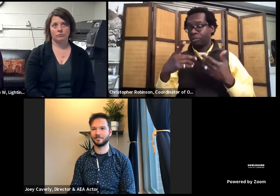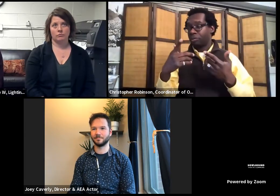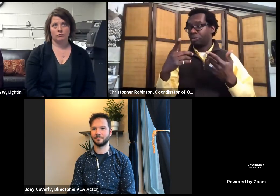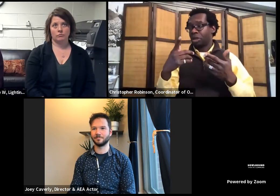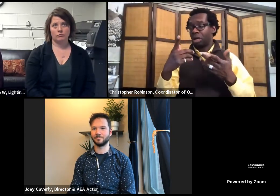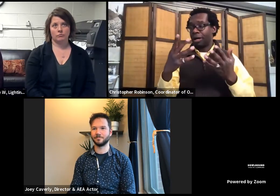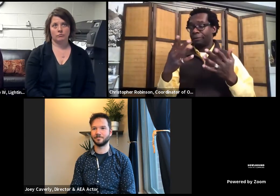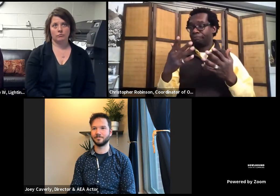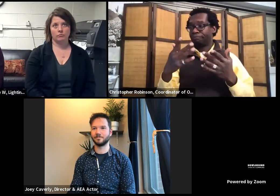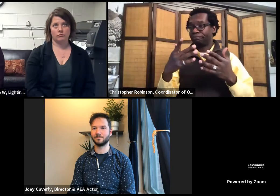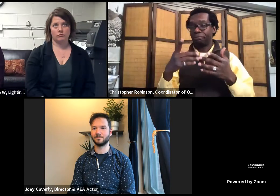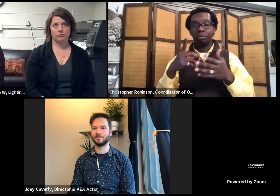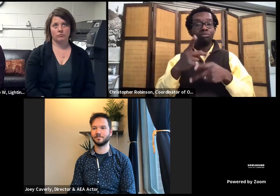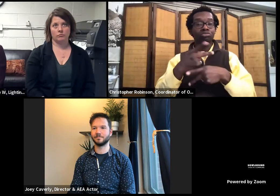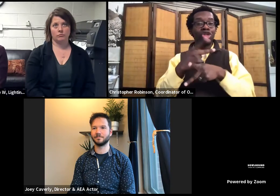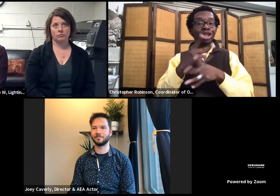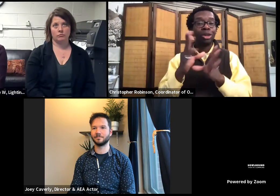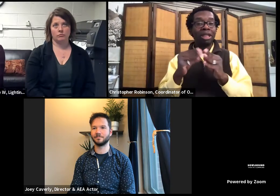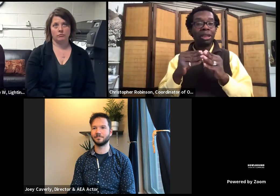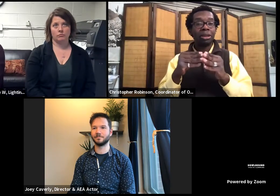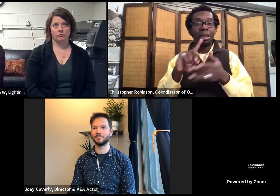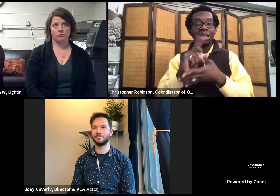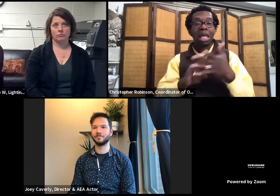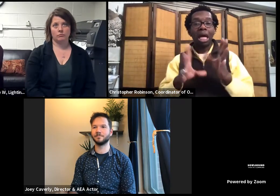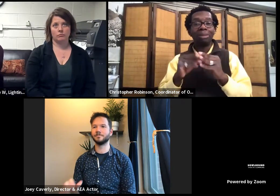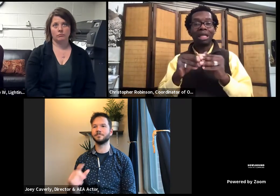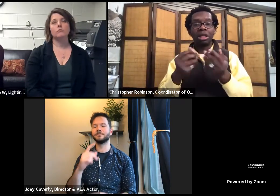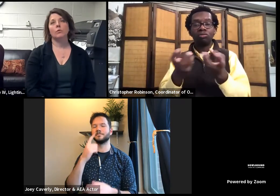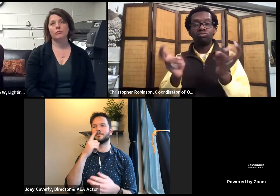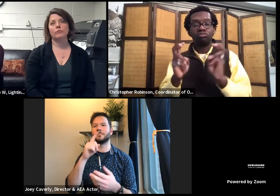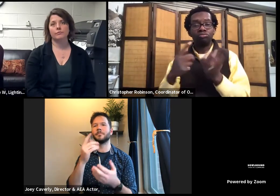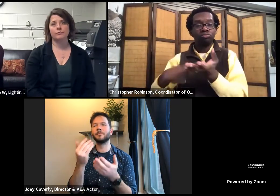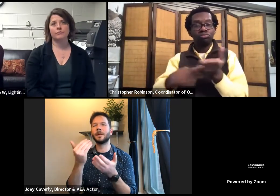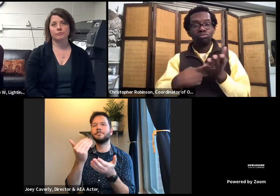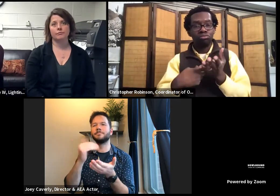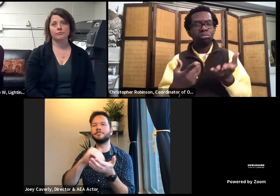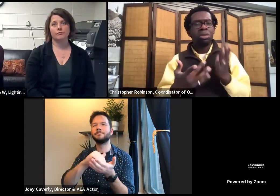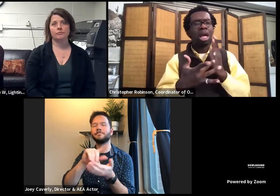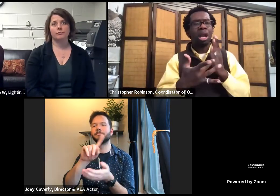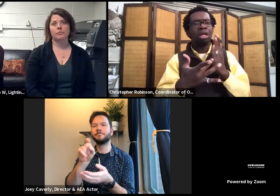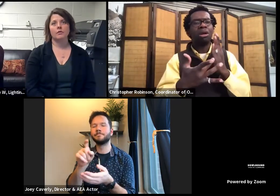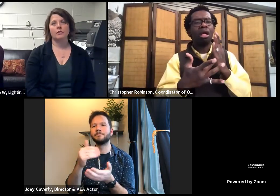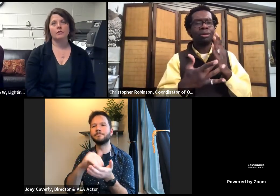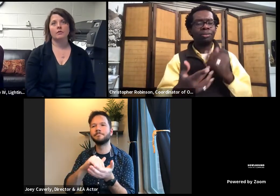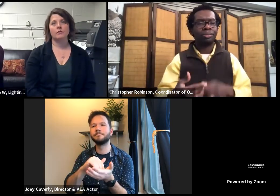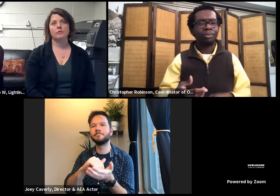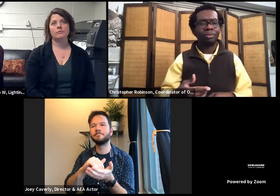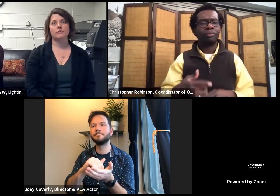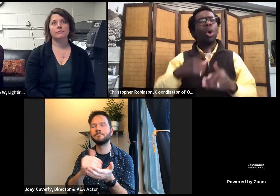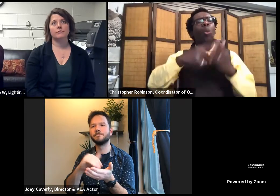or even production meetings, design meetings. Those kind of things.